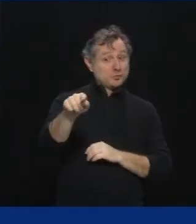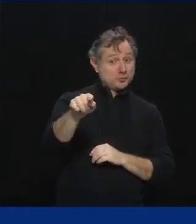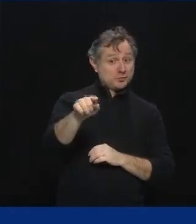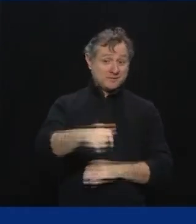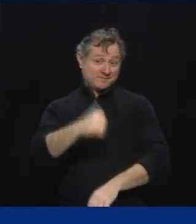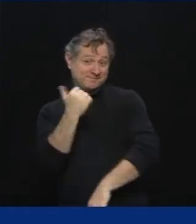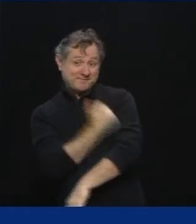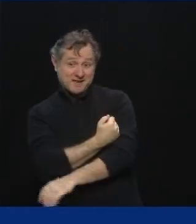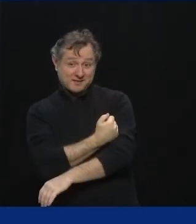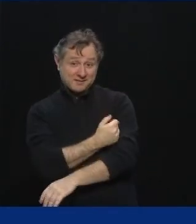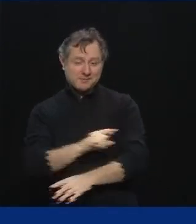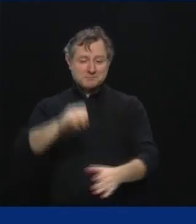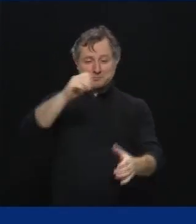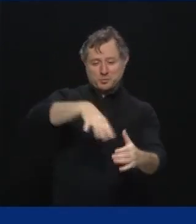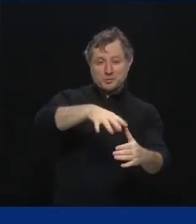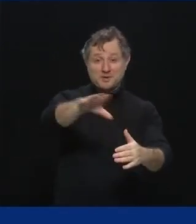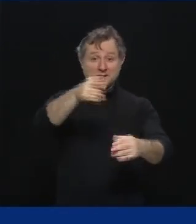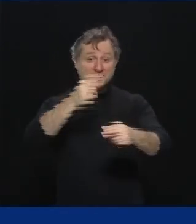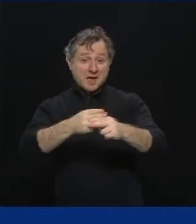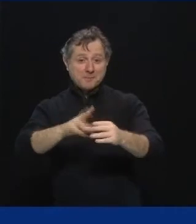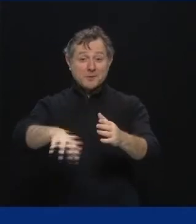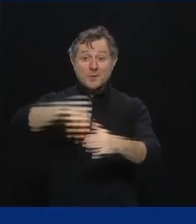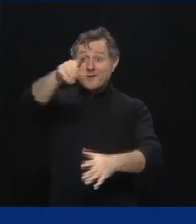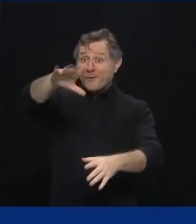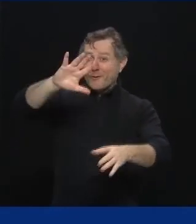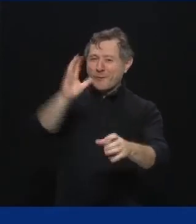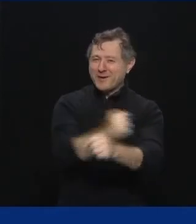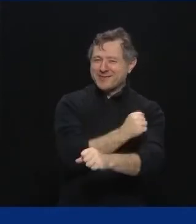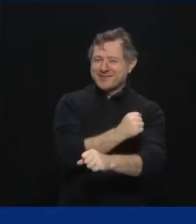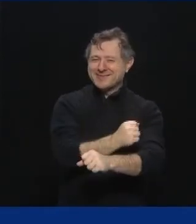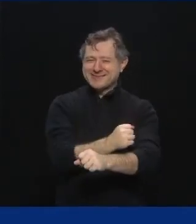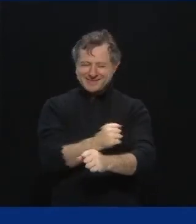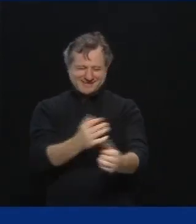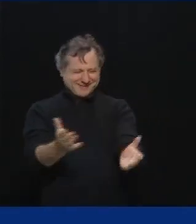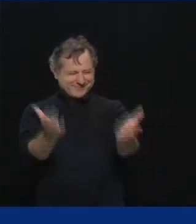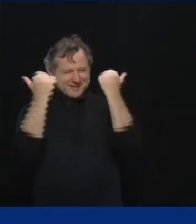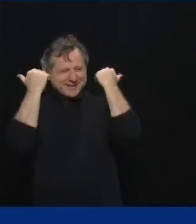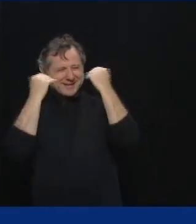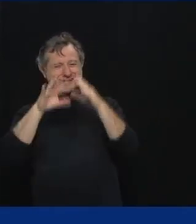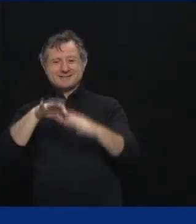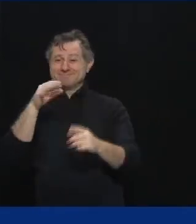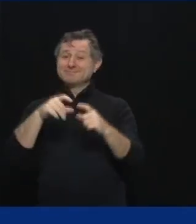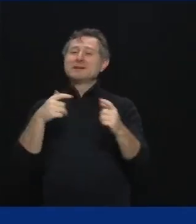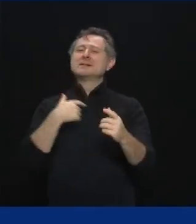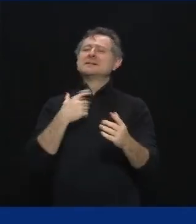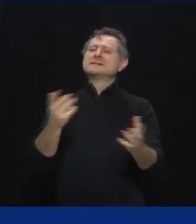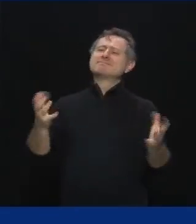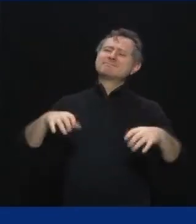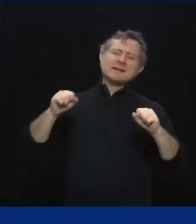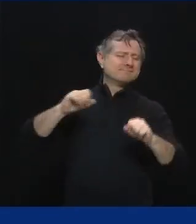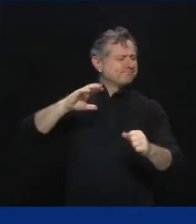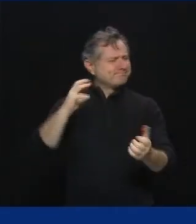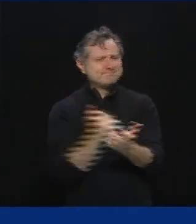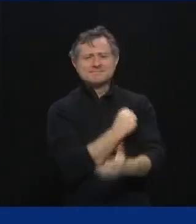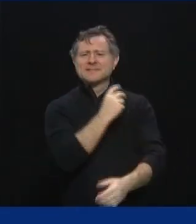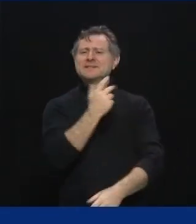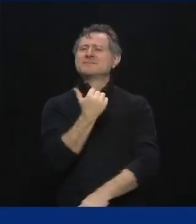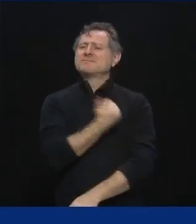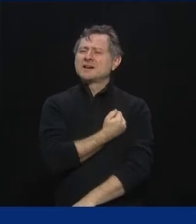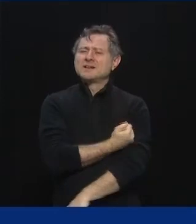I HOPE YOU'LL JOIN ME BE GETTING VACCINATED, TOO. CAN ENTER OUR DRAWING TO WIN BIG. SO LET'S SACK COVID.